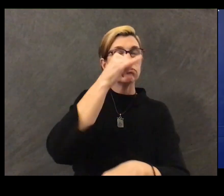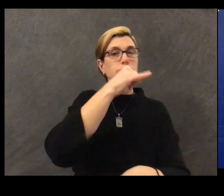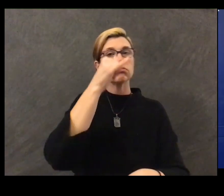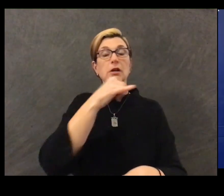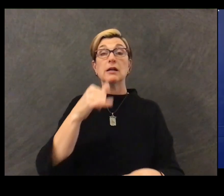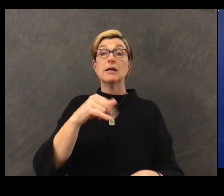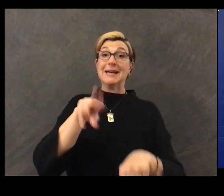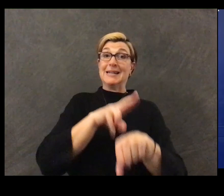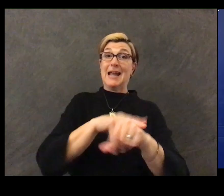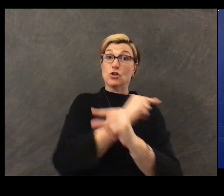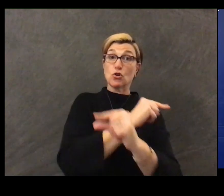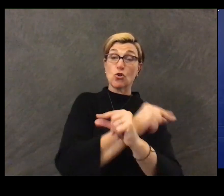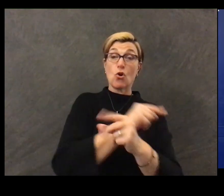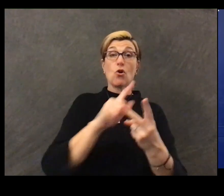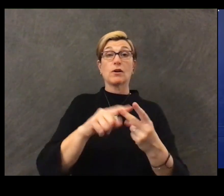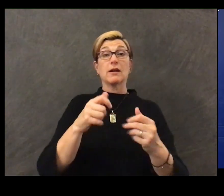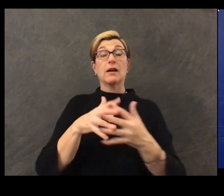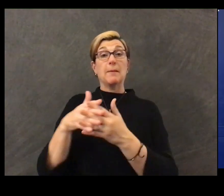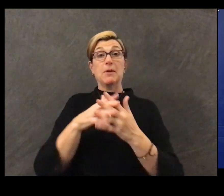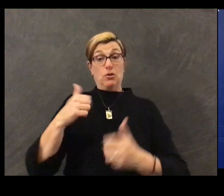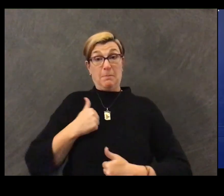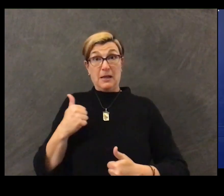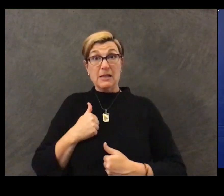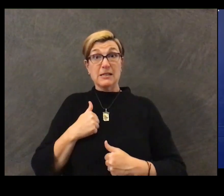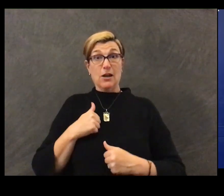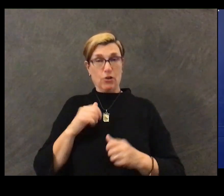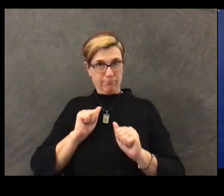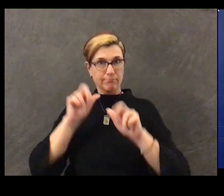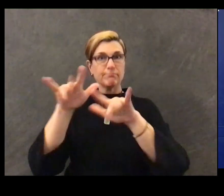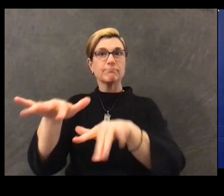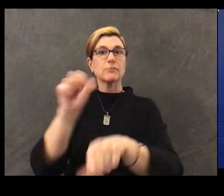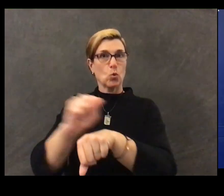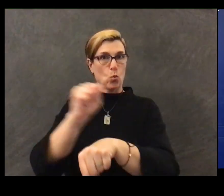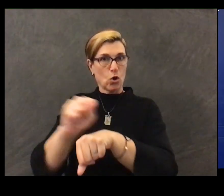military are at their side as our task force learned today more than 31,000